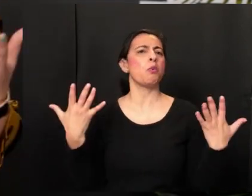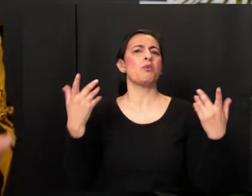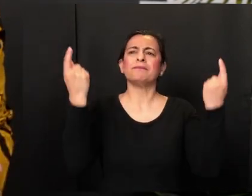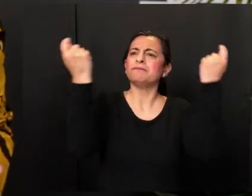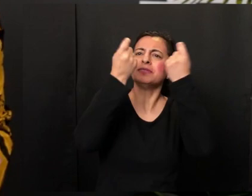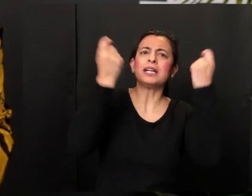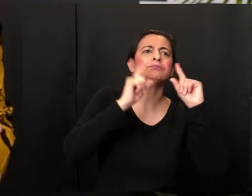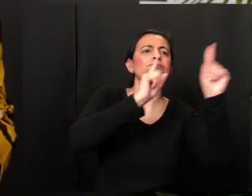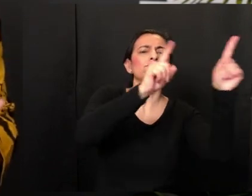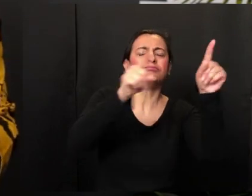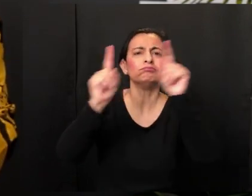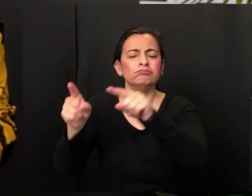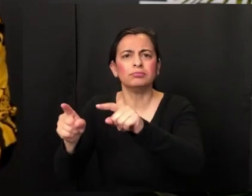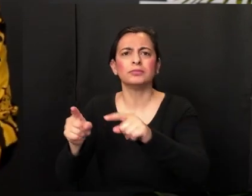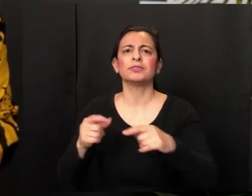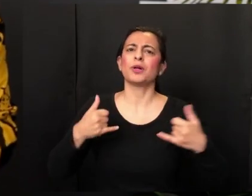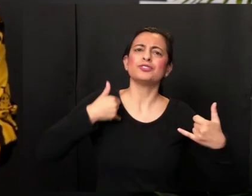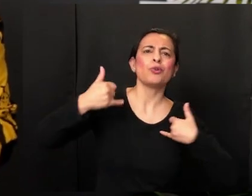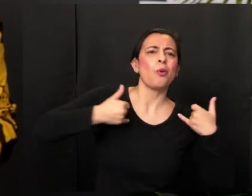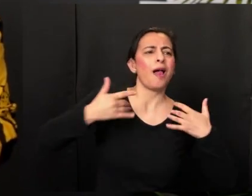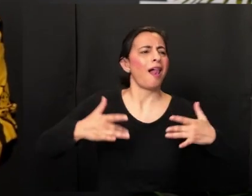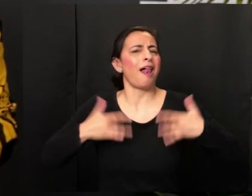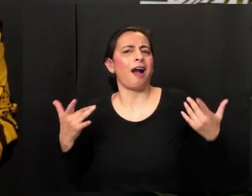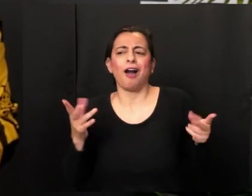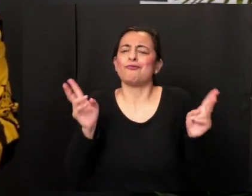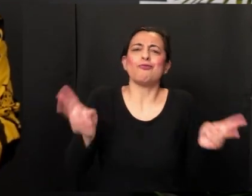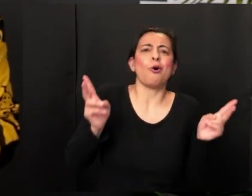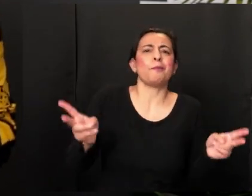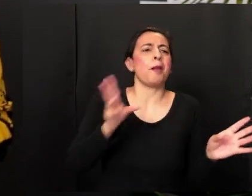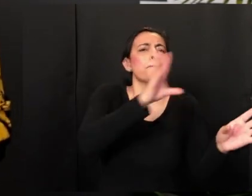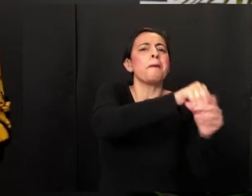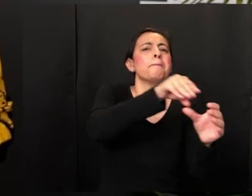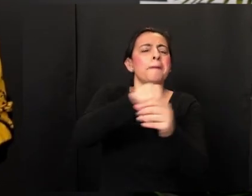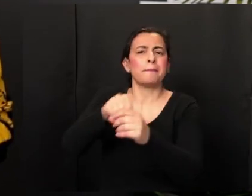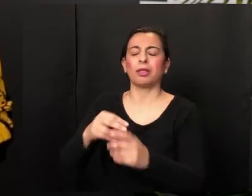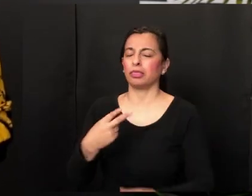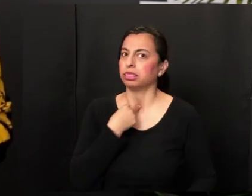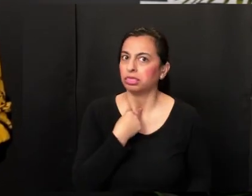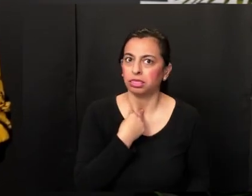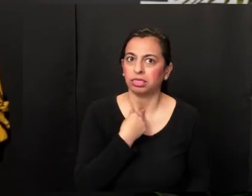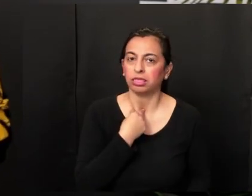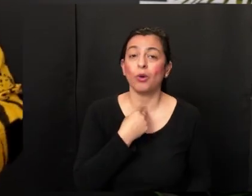because they are not able to have access to sign language interpreters at events